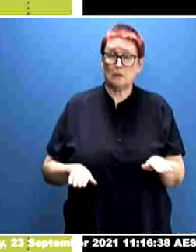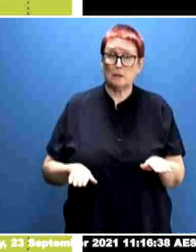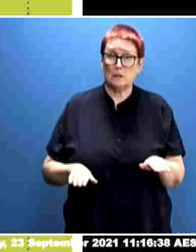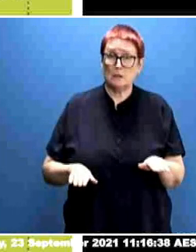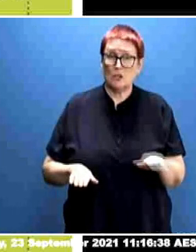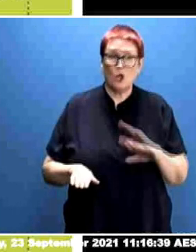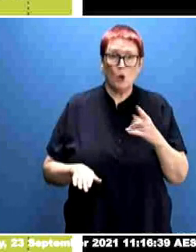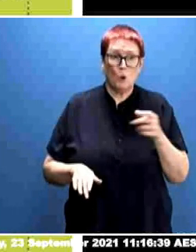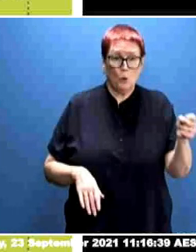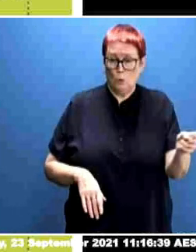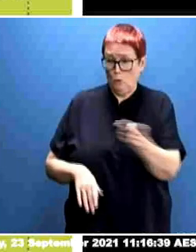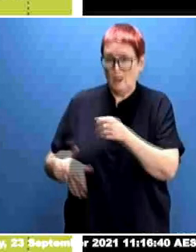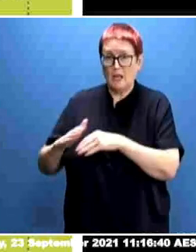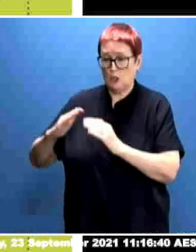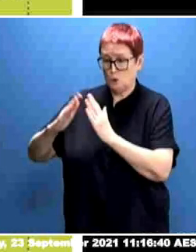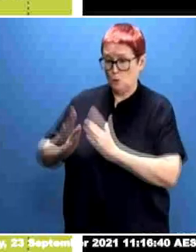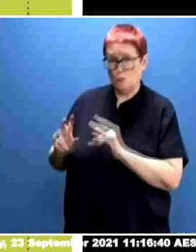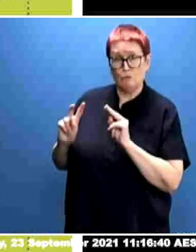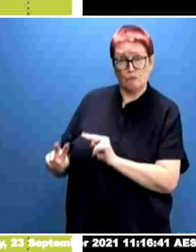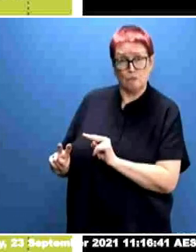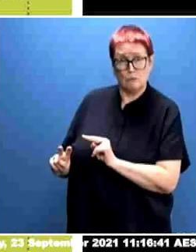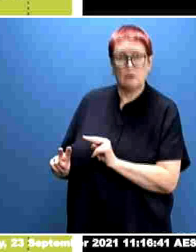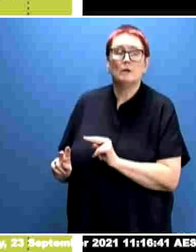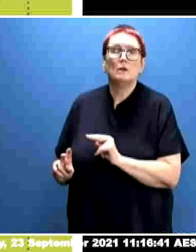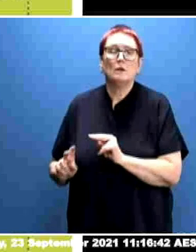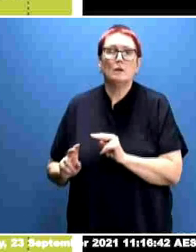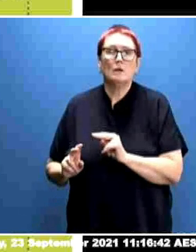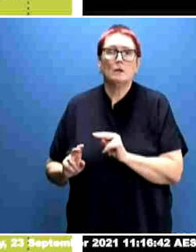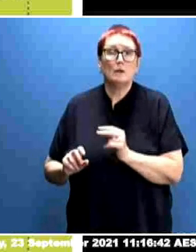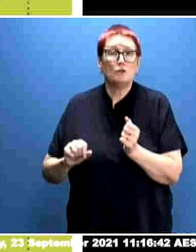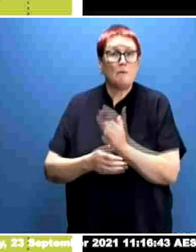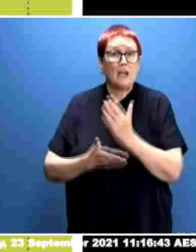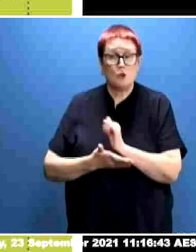coming into Secure Care, part of ensuring their wellbeing